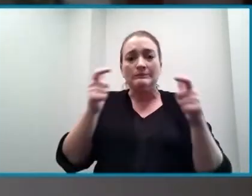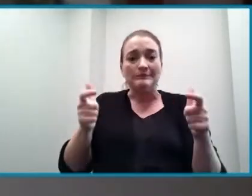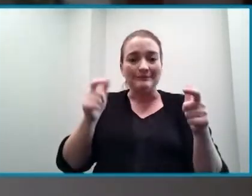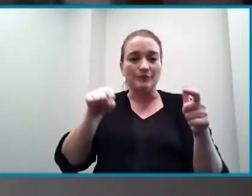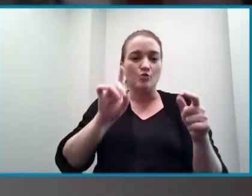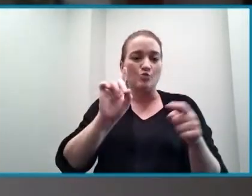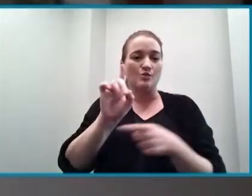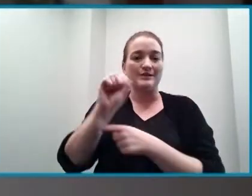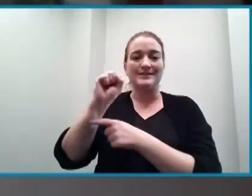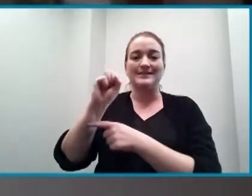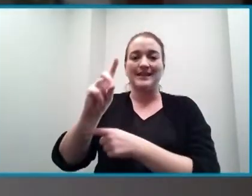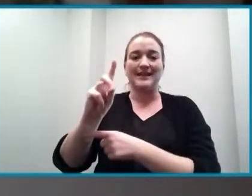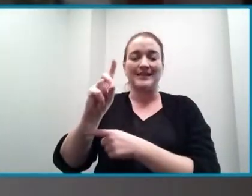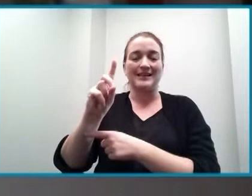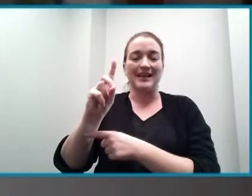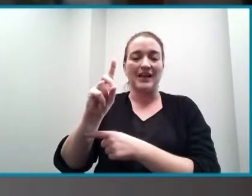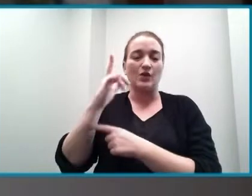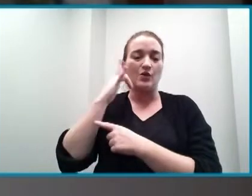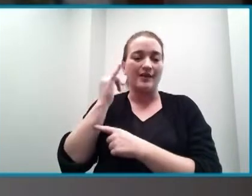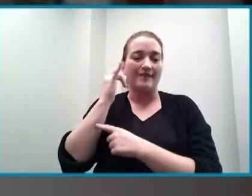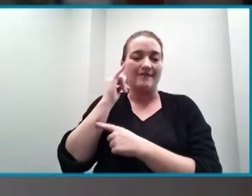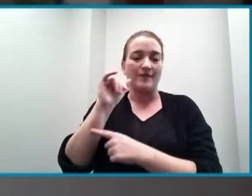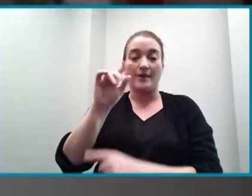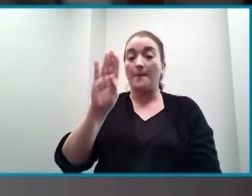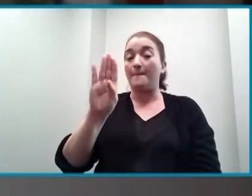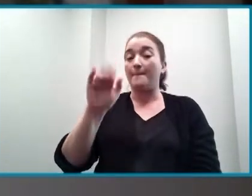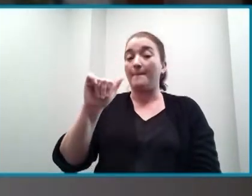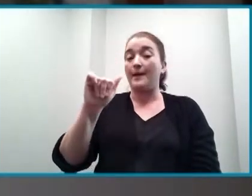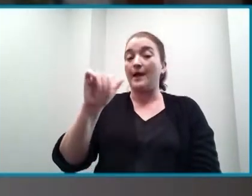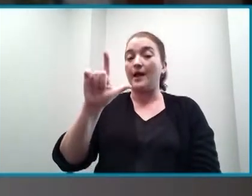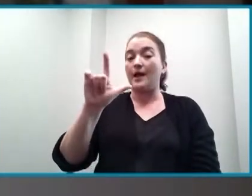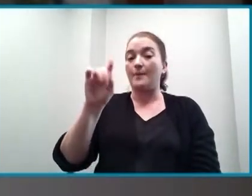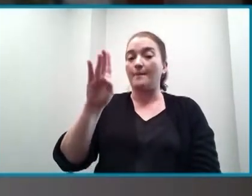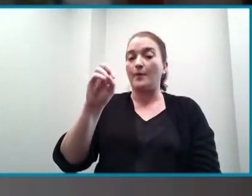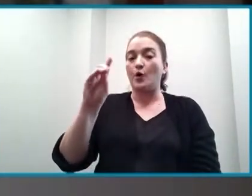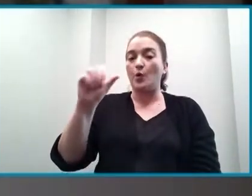And we annually put on about 13